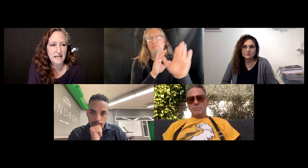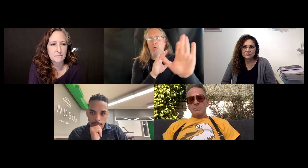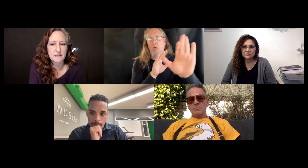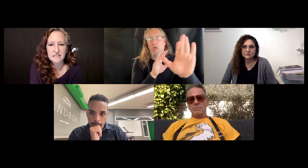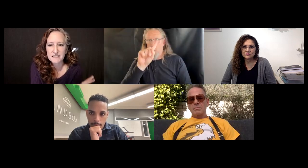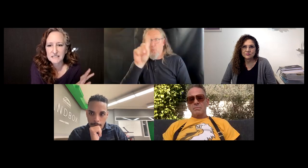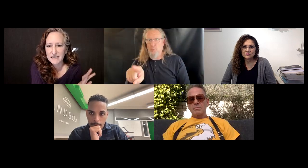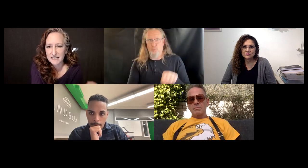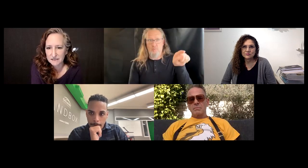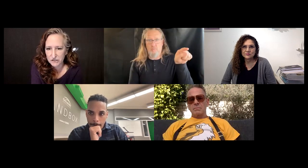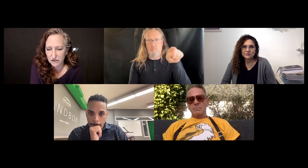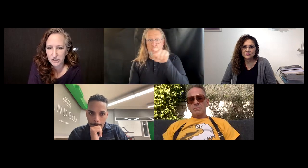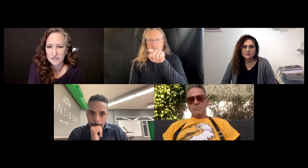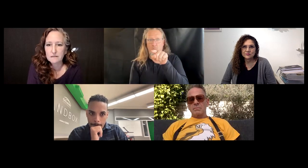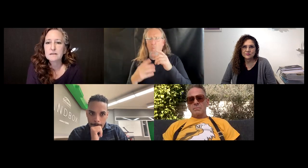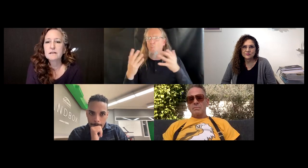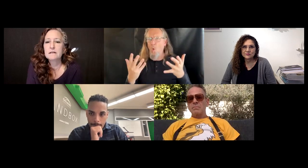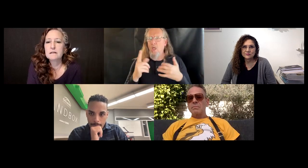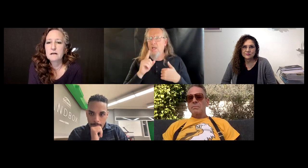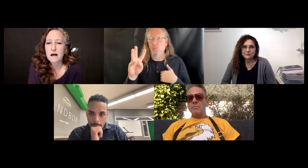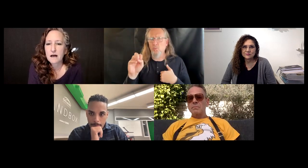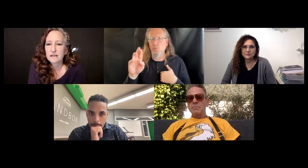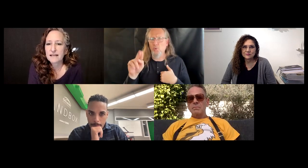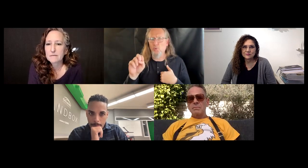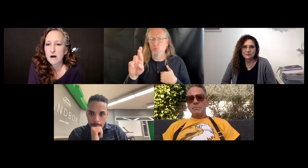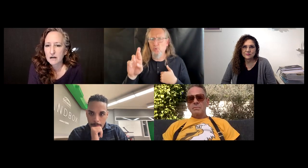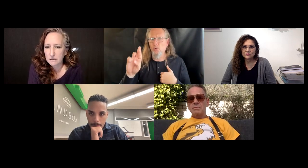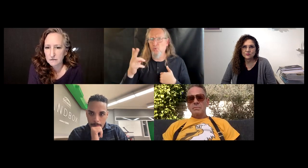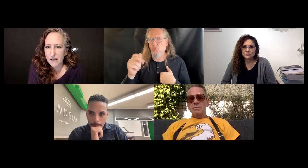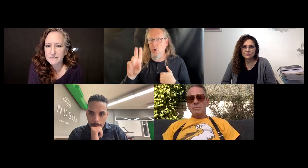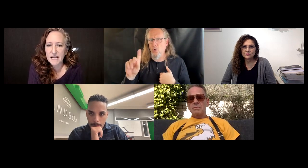But this is the English version on the landmark website.